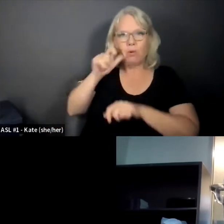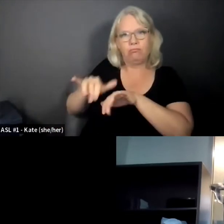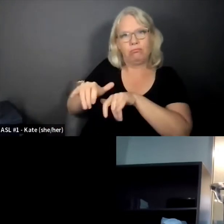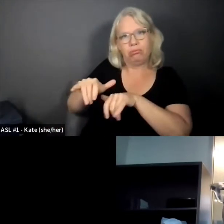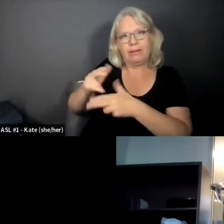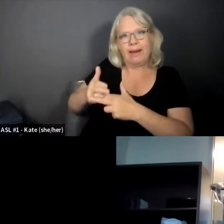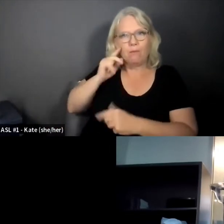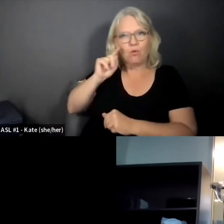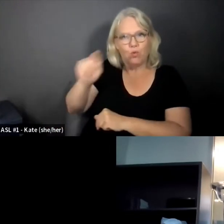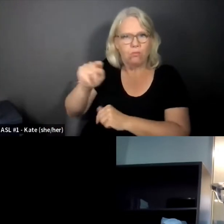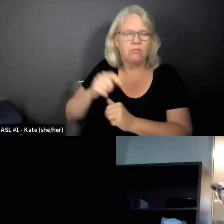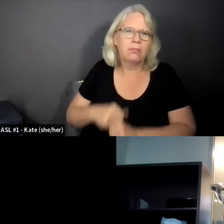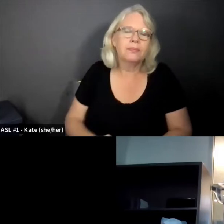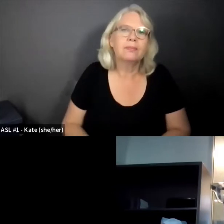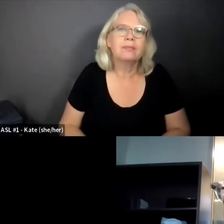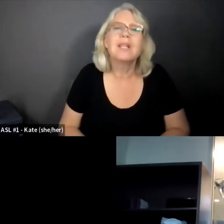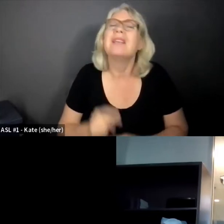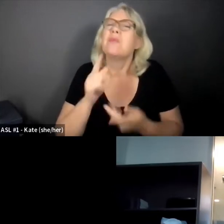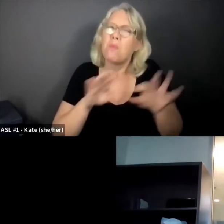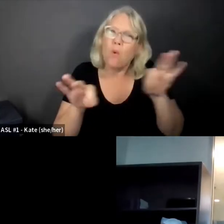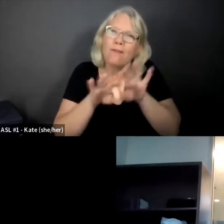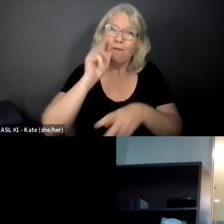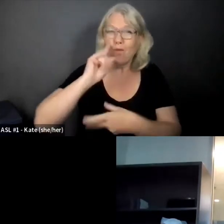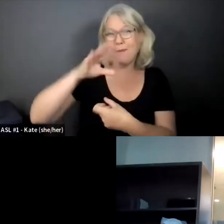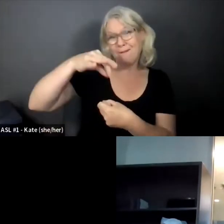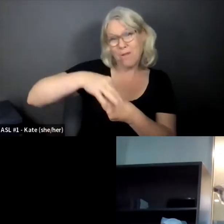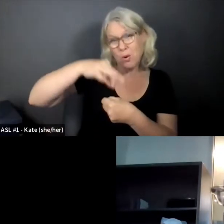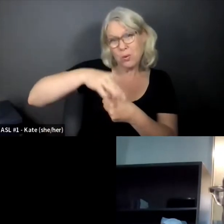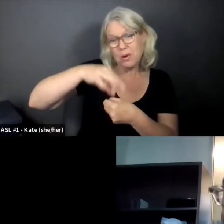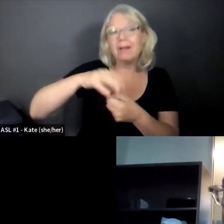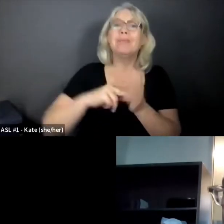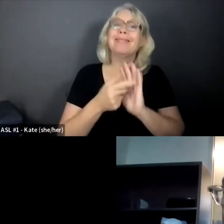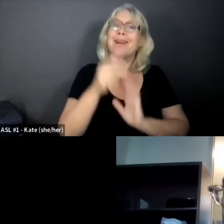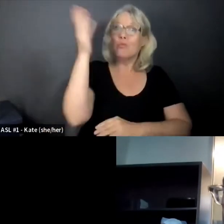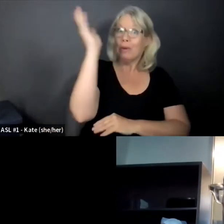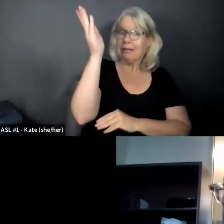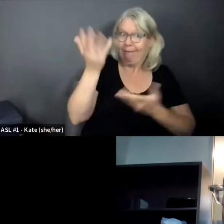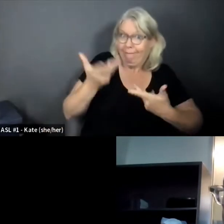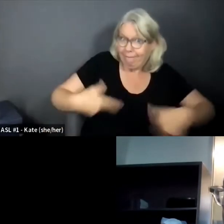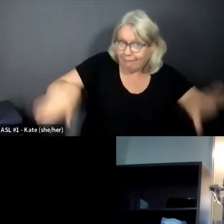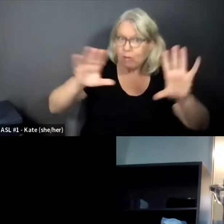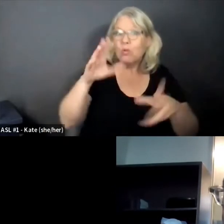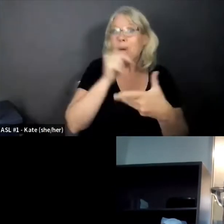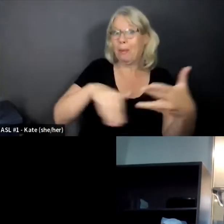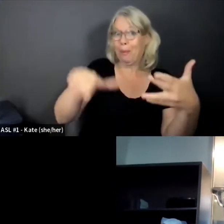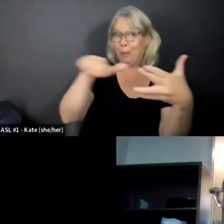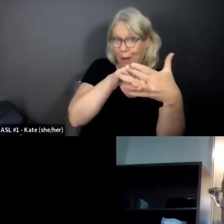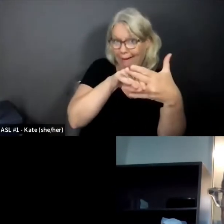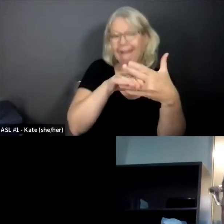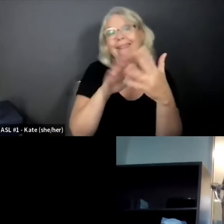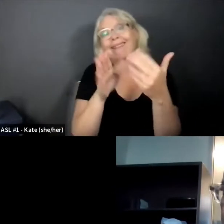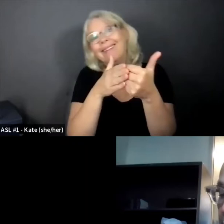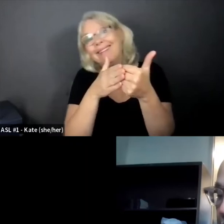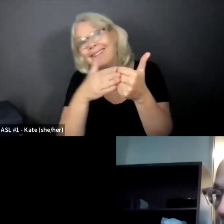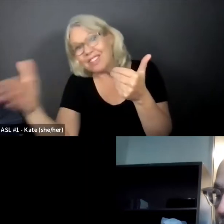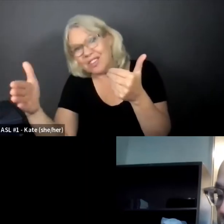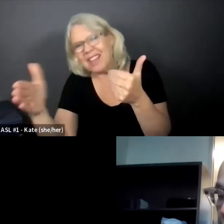IN ORDER TO FACILITATE VOTE GOES, ONLY REGISTERED ARCH MEMBERS CAN ATTEND THE BUSINESS PORTION OF THE EVENING.